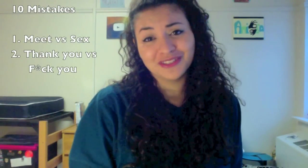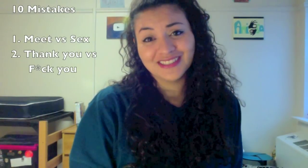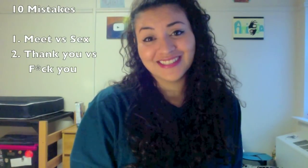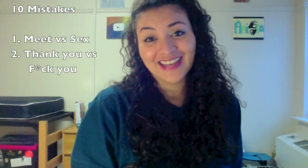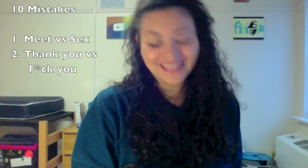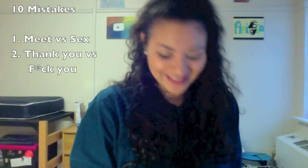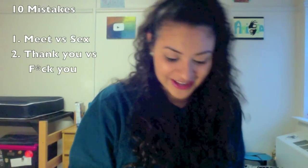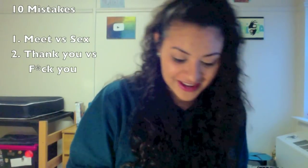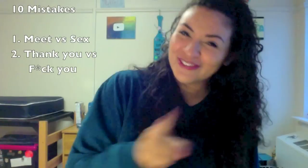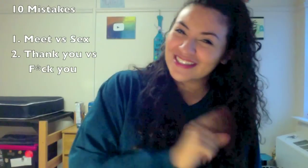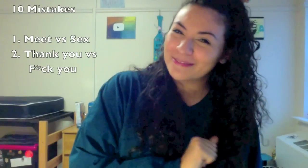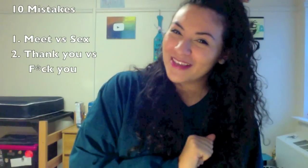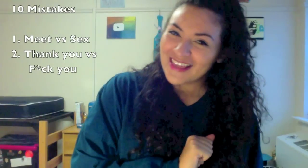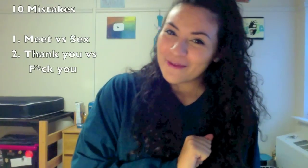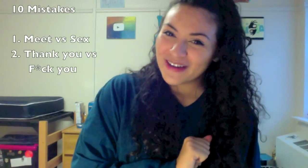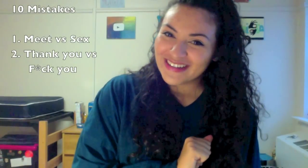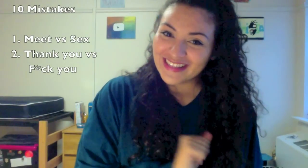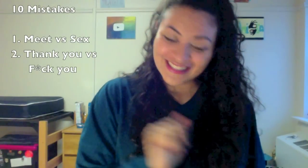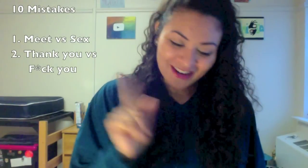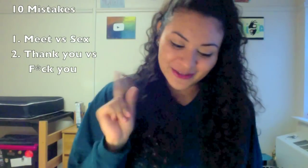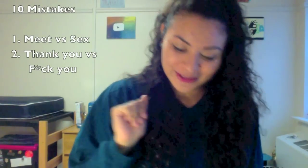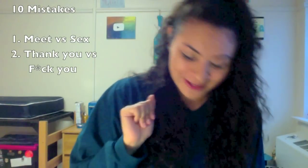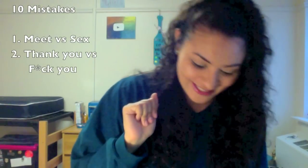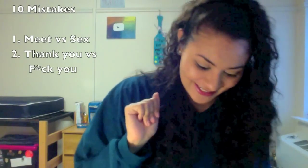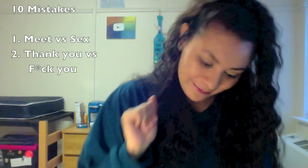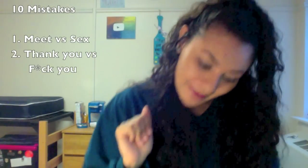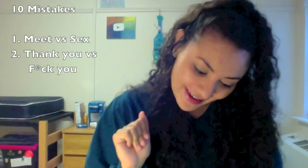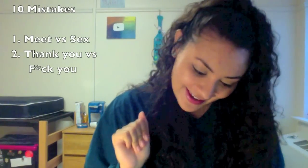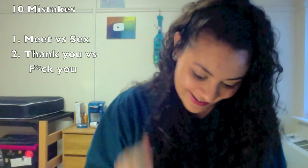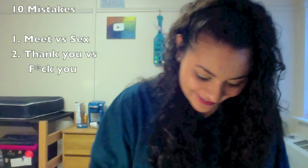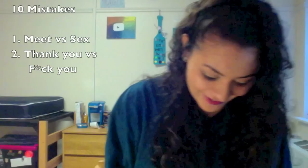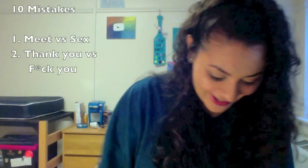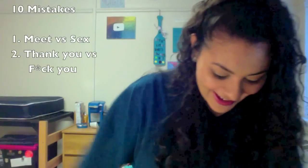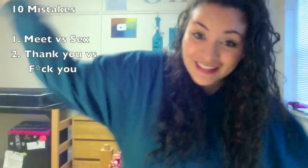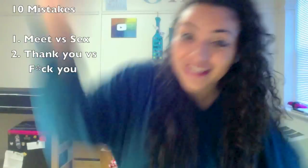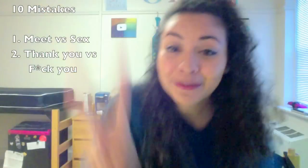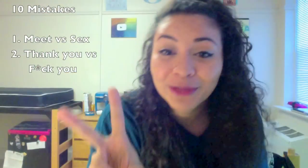huge difference. Be careful not to make that one. Thats a awkward mistake to make. Number